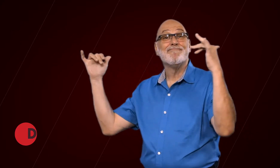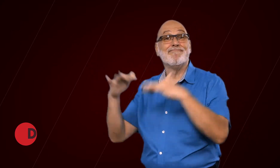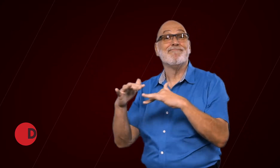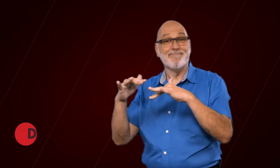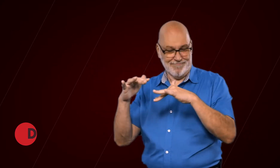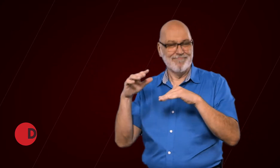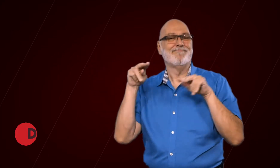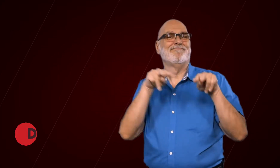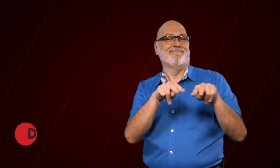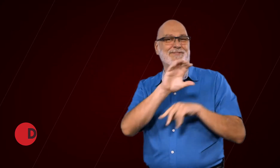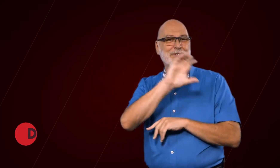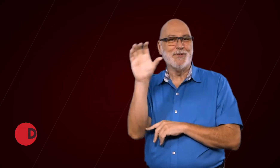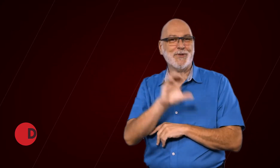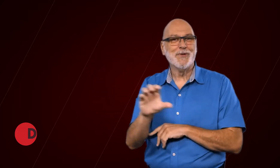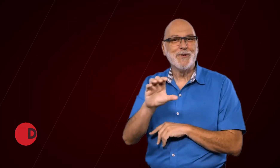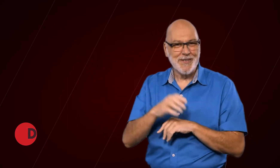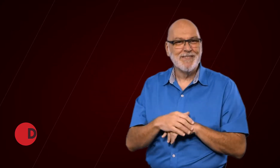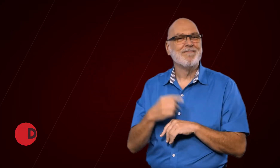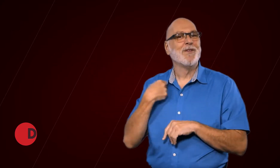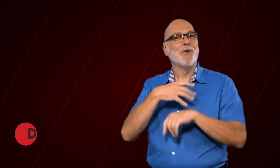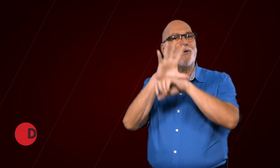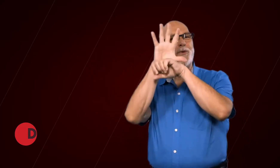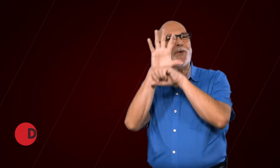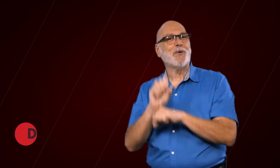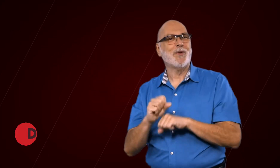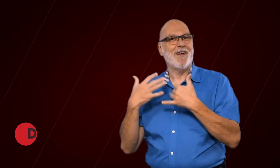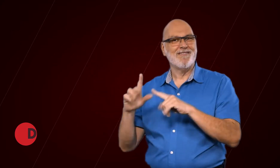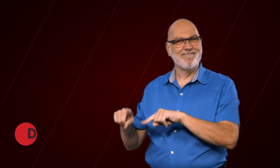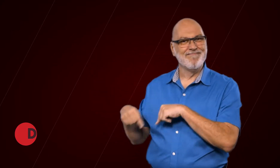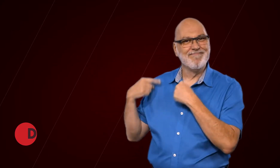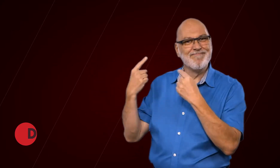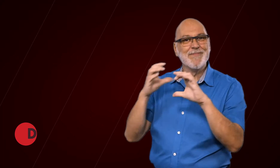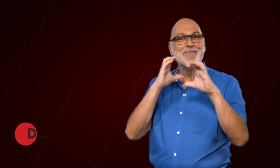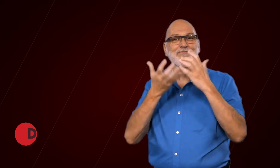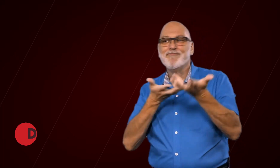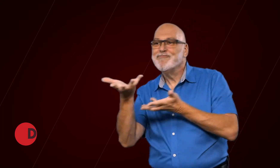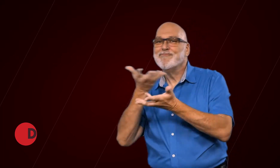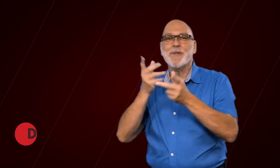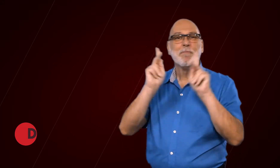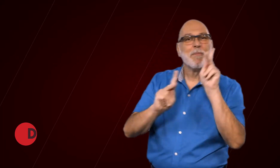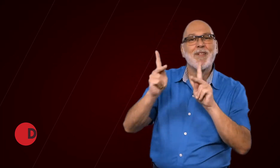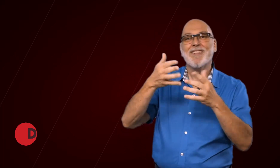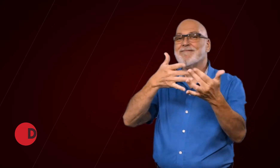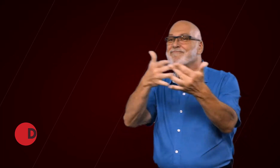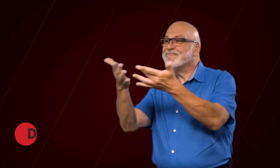more events and gatherings are done on zoom which we get used to